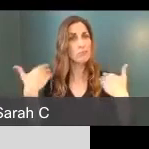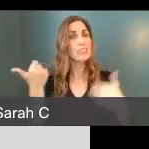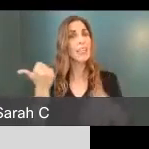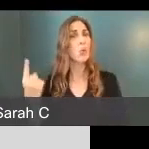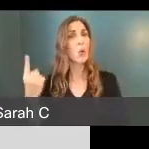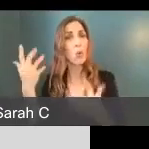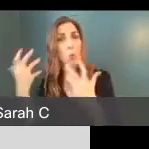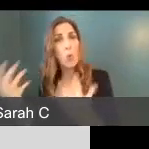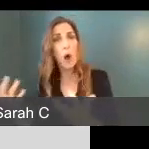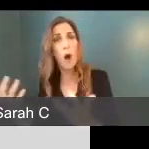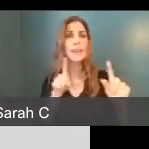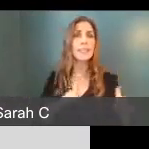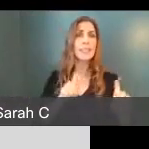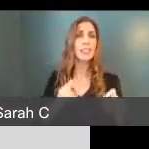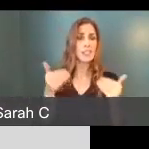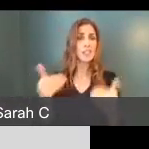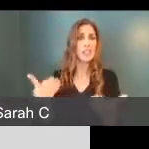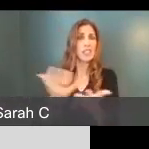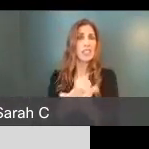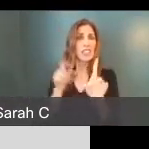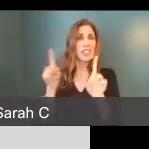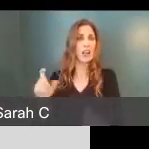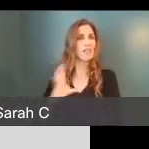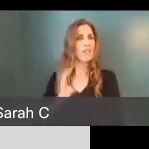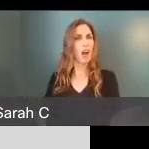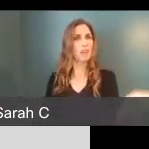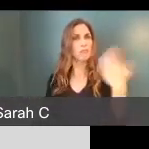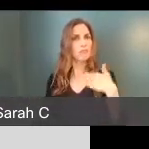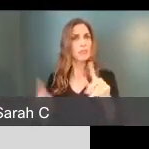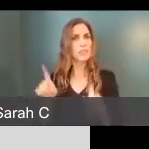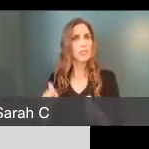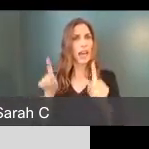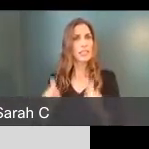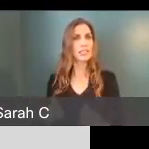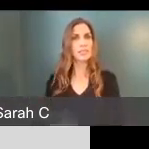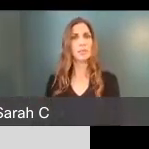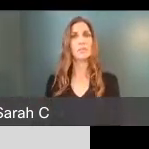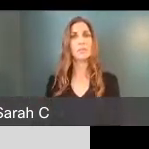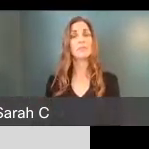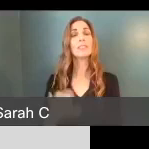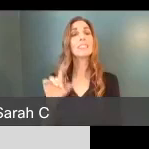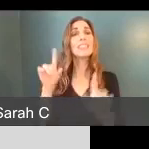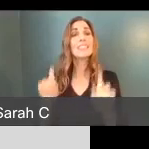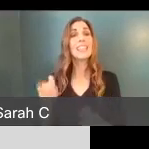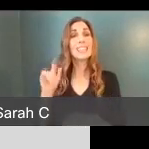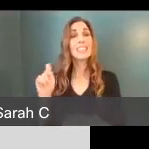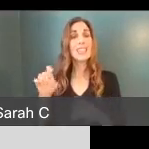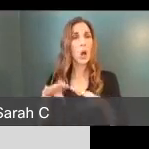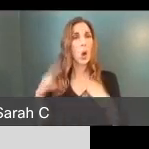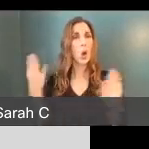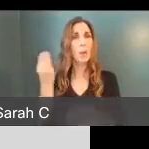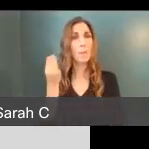tested to get tested. Our testing sites are open Monday through Friday. There are varying hours